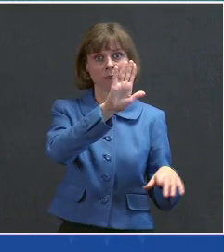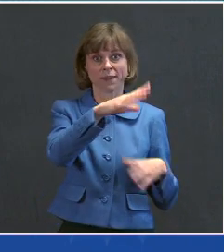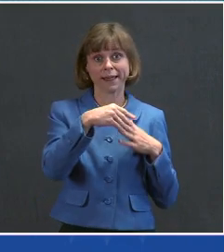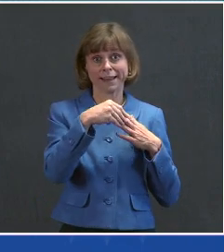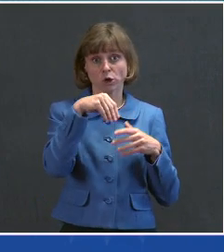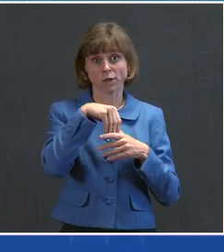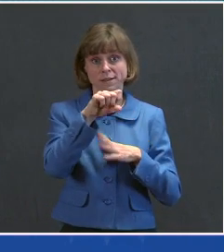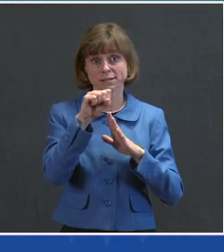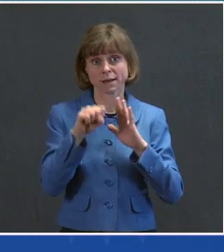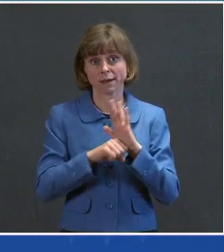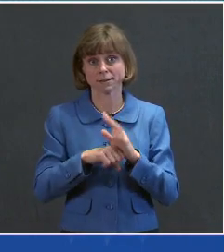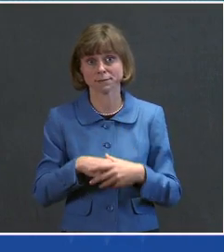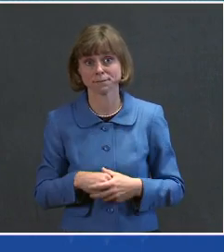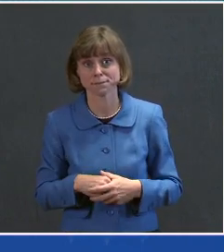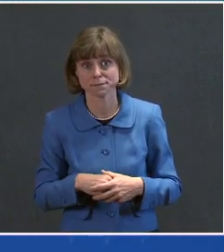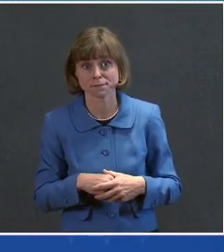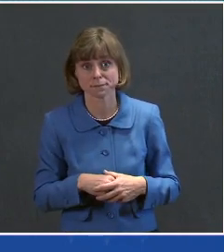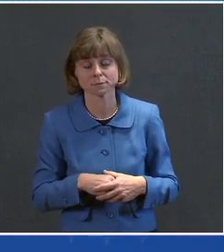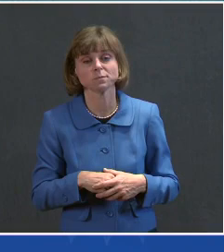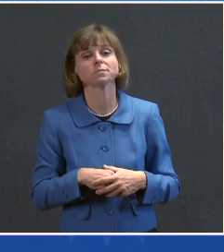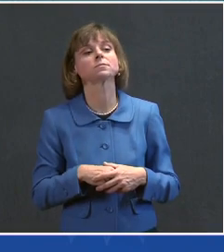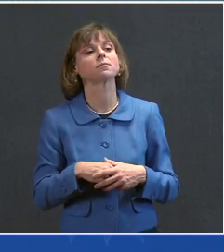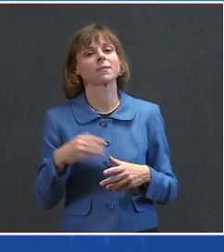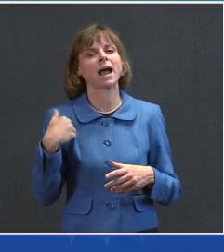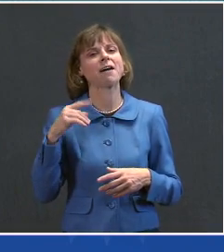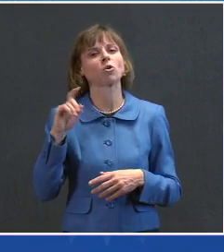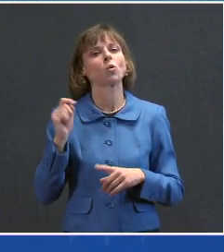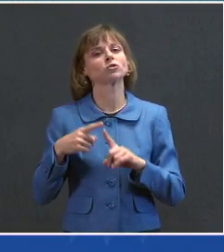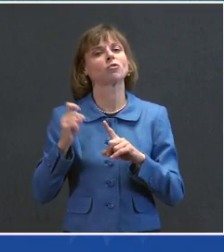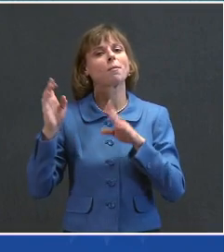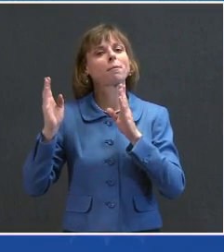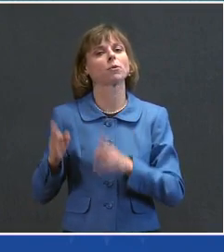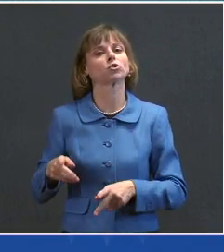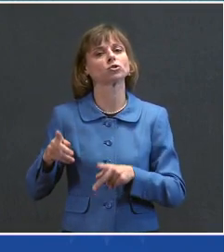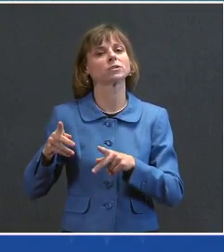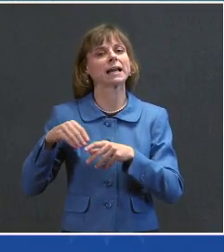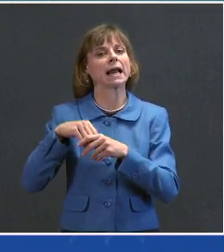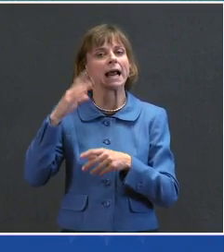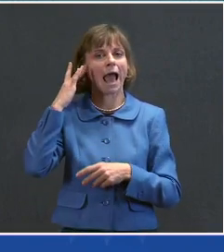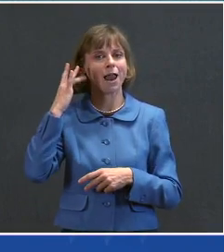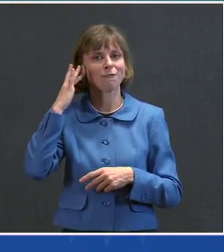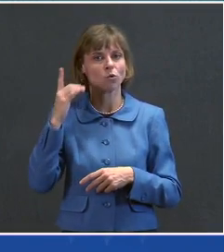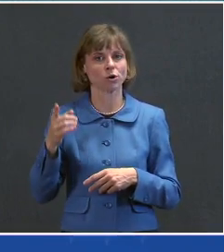The Press: And the question I got from someone who's actually in California, who was asking whether or not